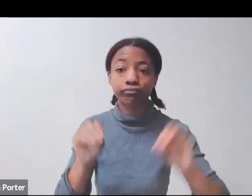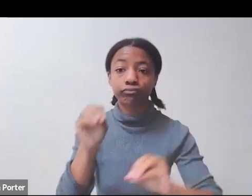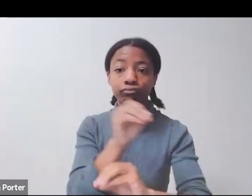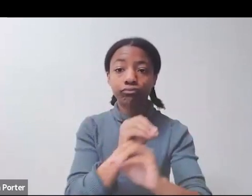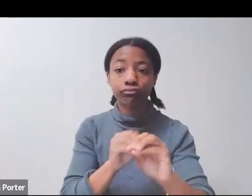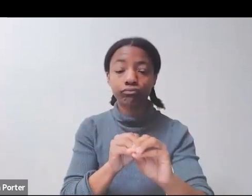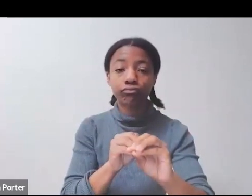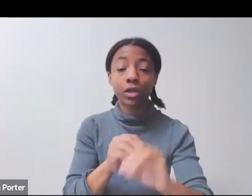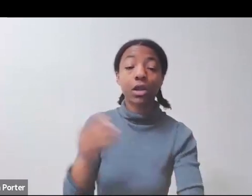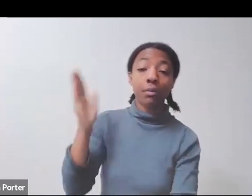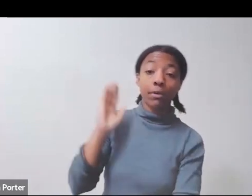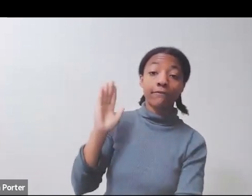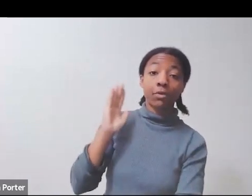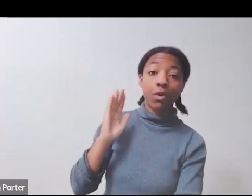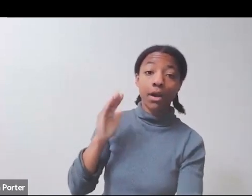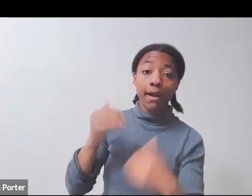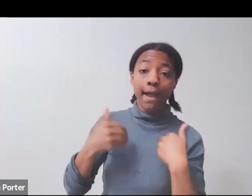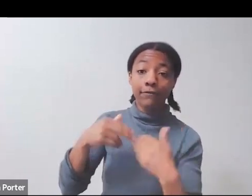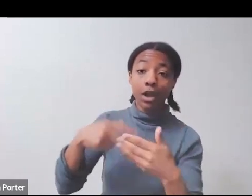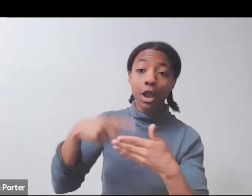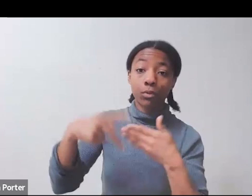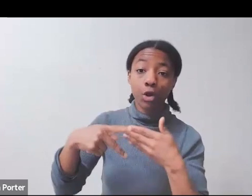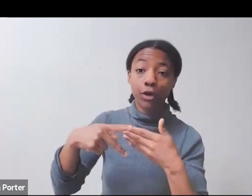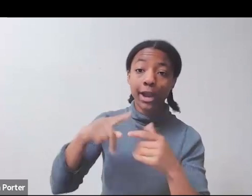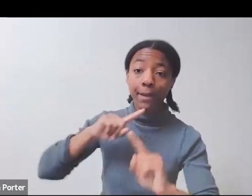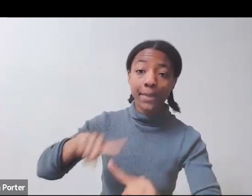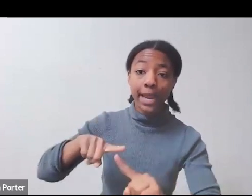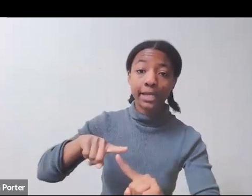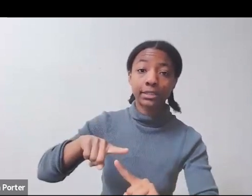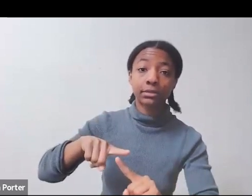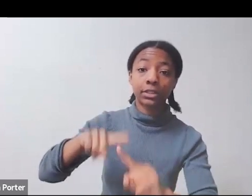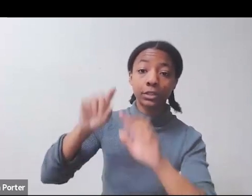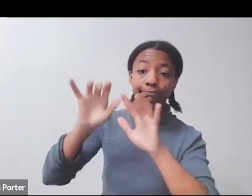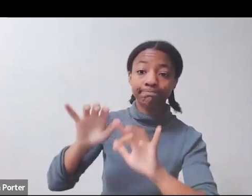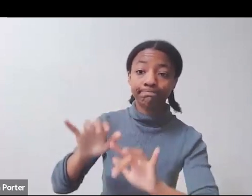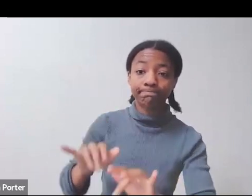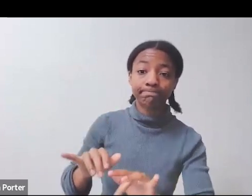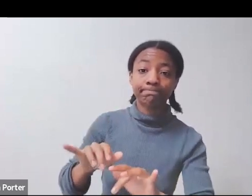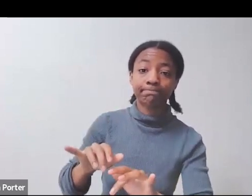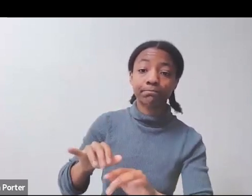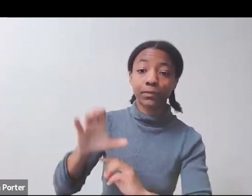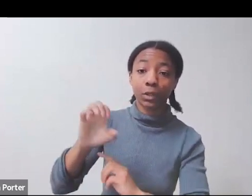a programming command you would have typed out before. They fit together, and it helps you figure out the structure of your program.